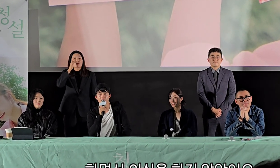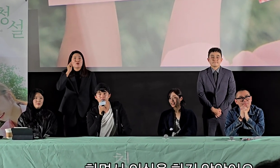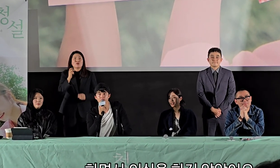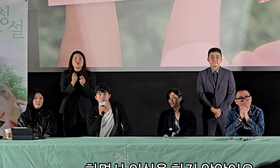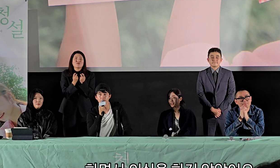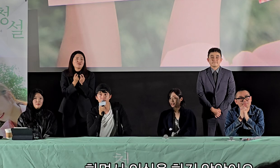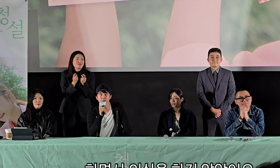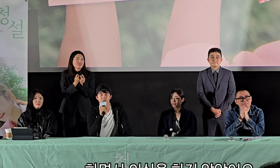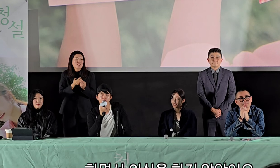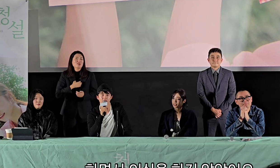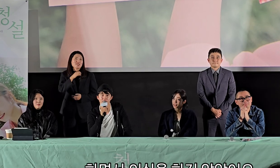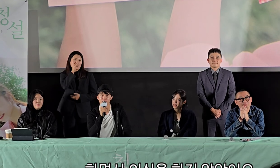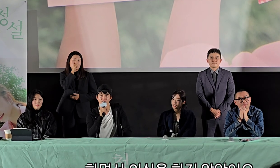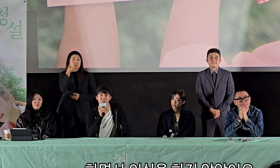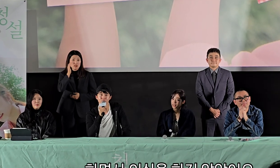but I didn't doubt it while doing it.